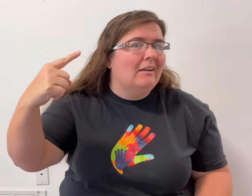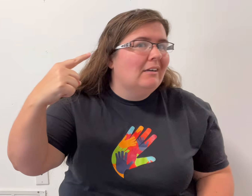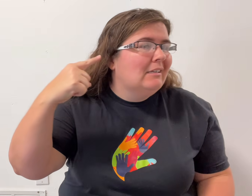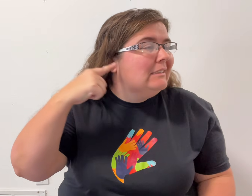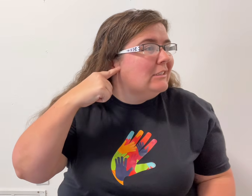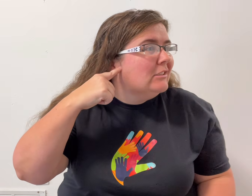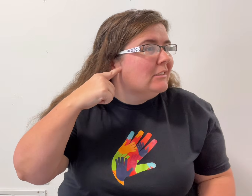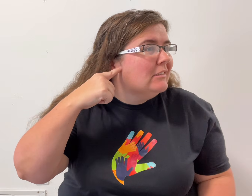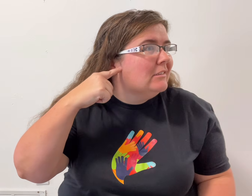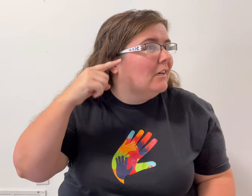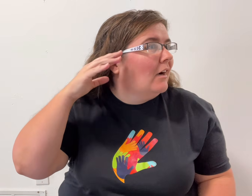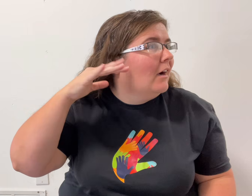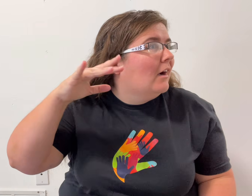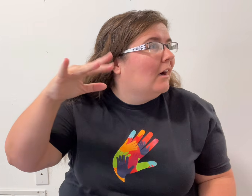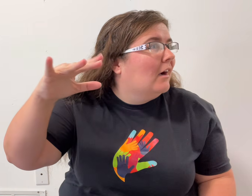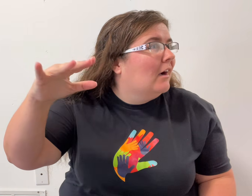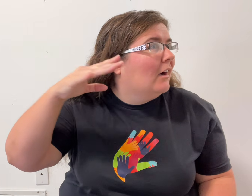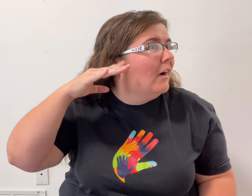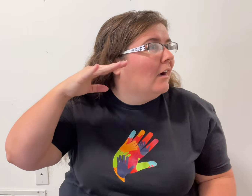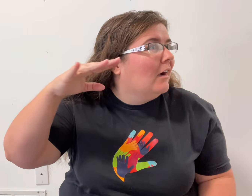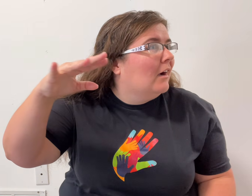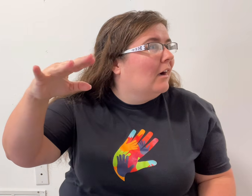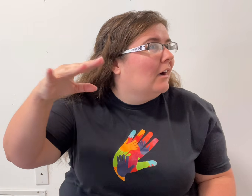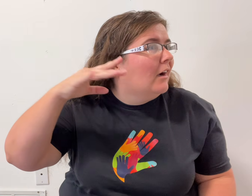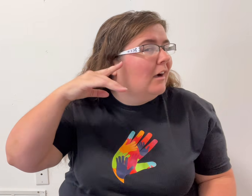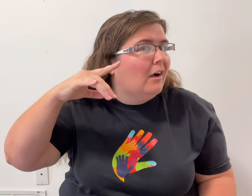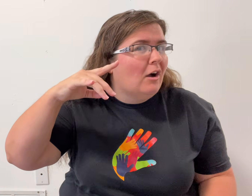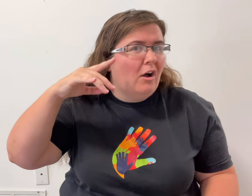You point at the ear, where he hears sounds.